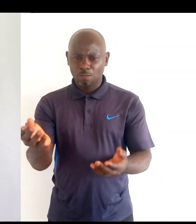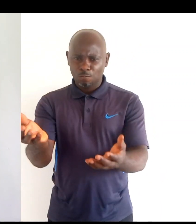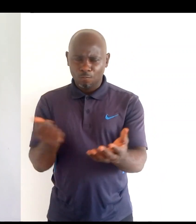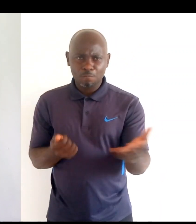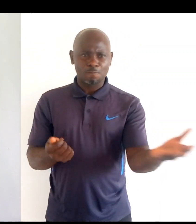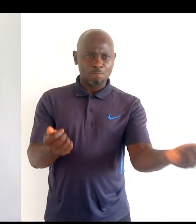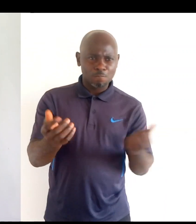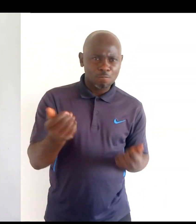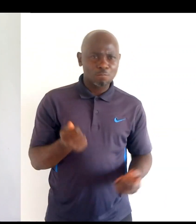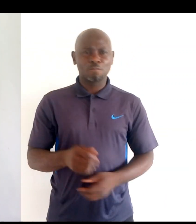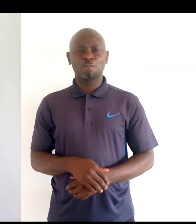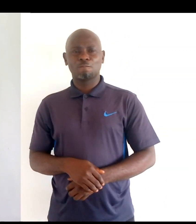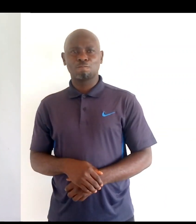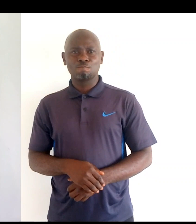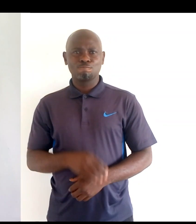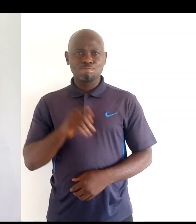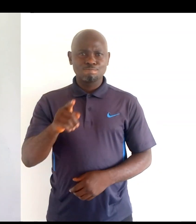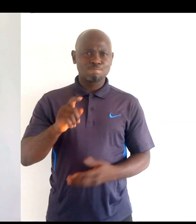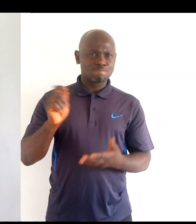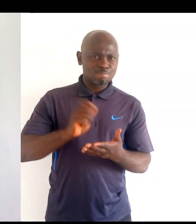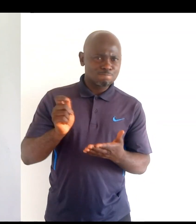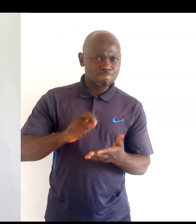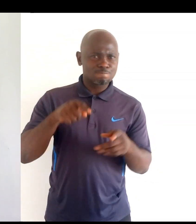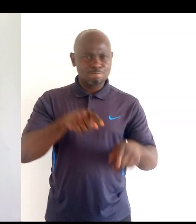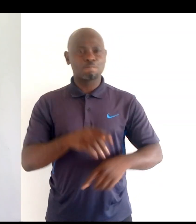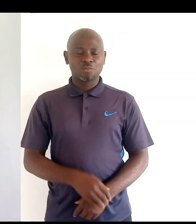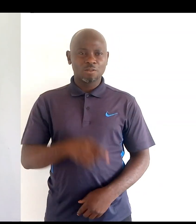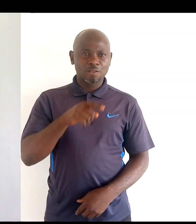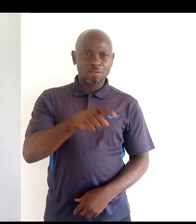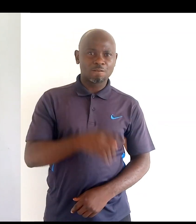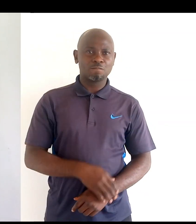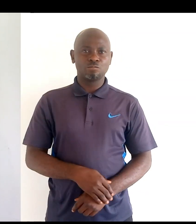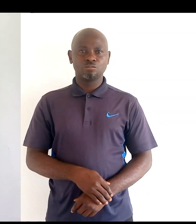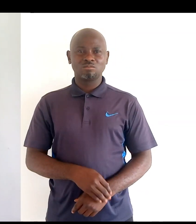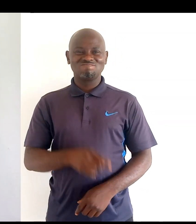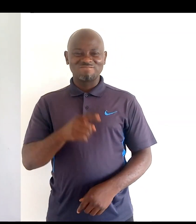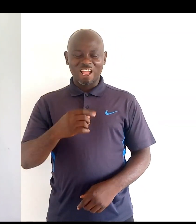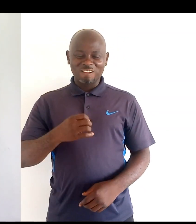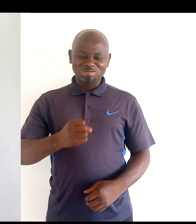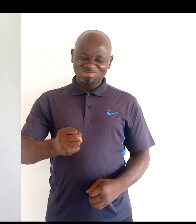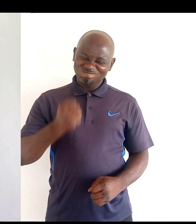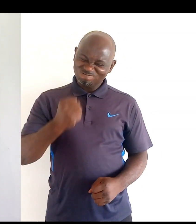have access to. And I mean yes, because deaf people, as you’ve seen our previous